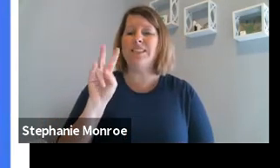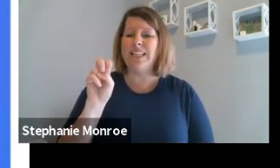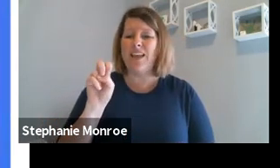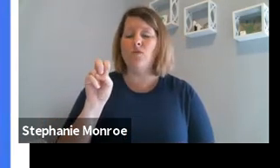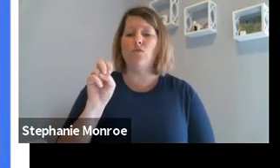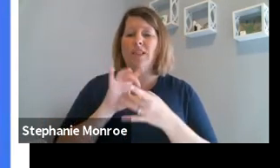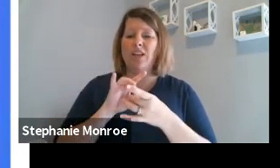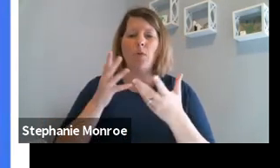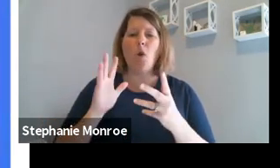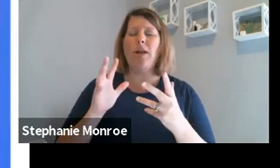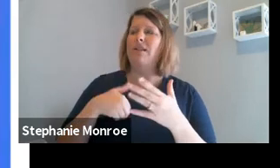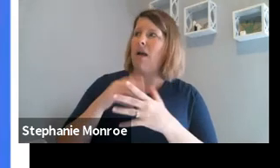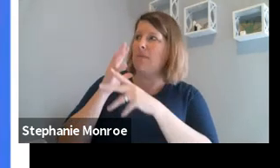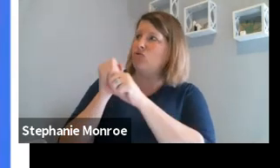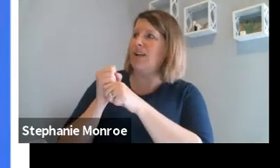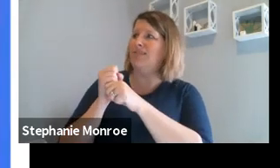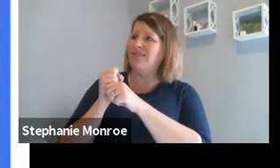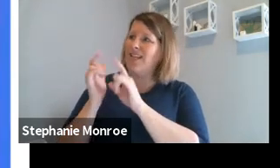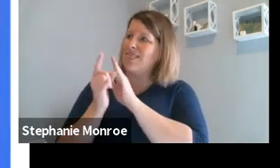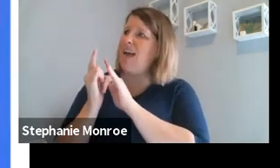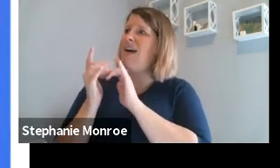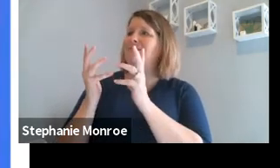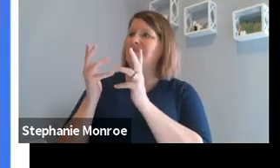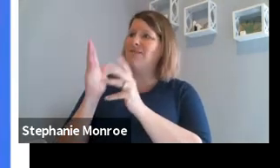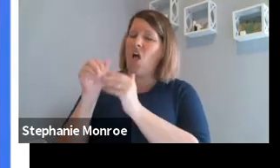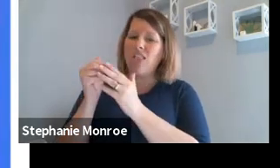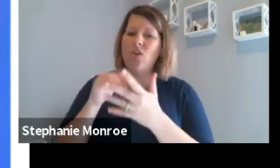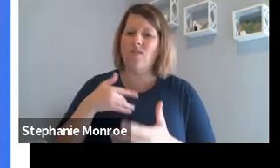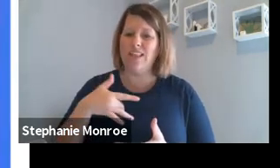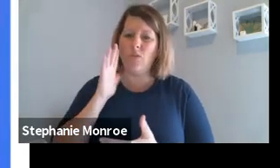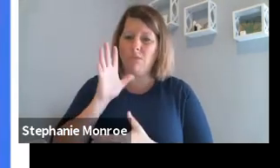of love, of attraction, infatuation. All of those things will play a role, and often will make